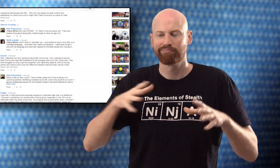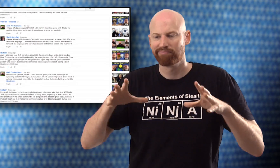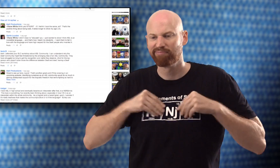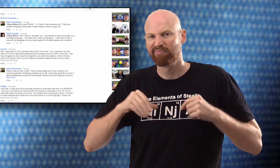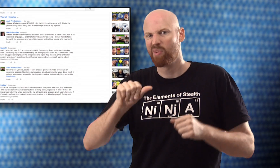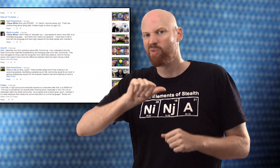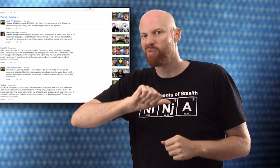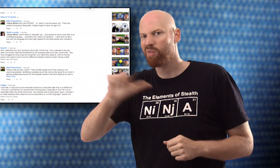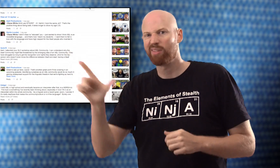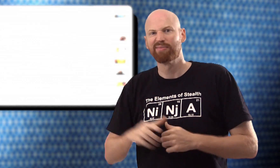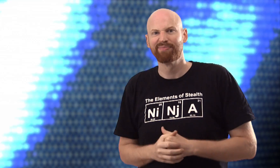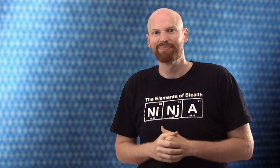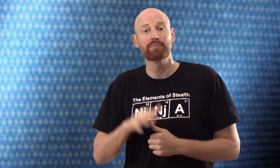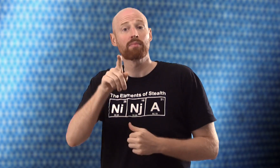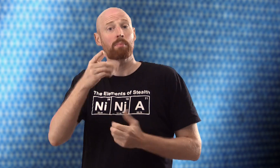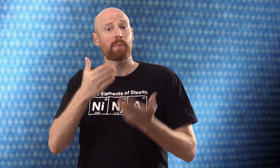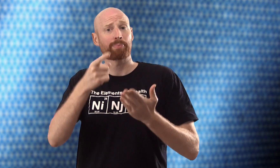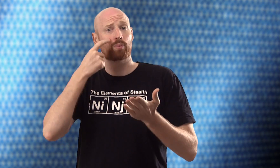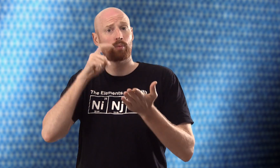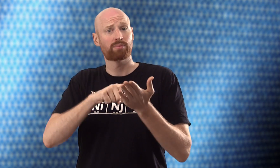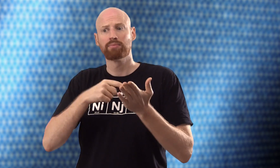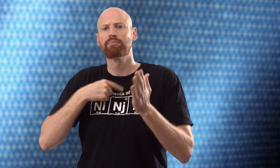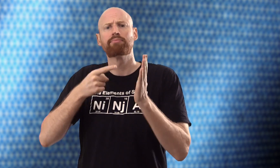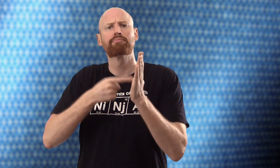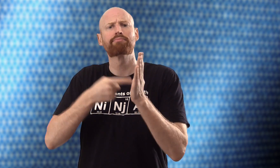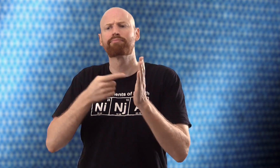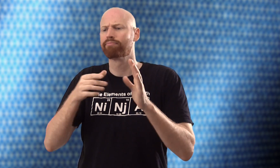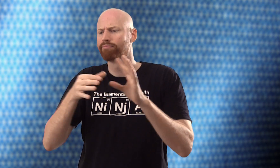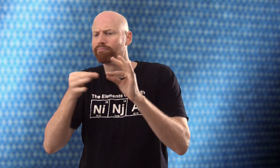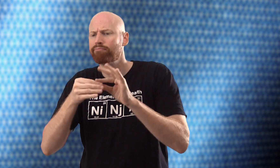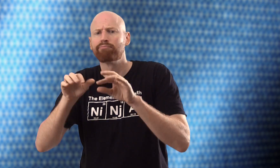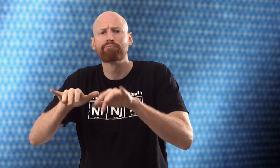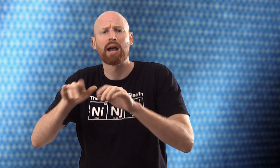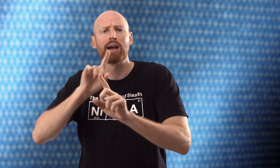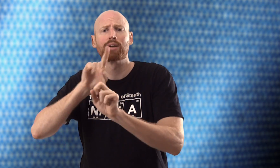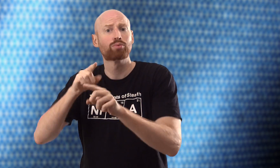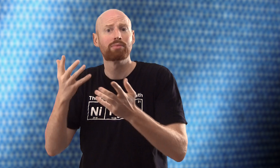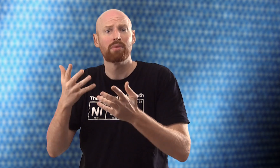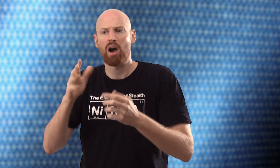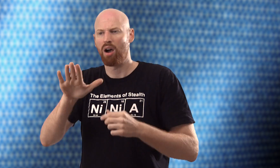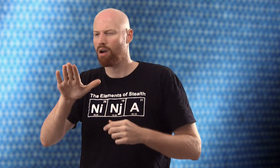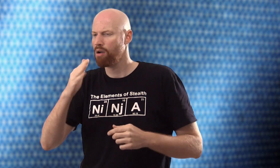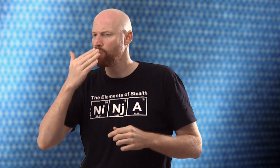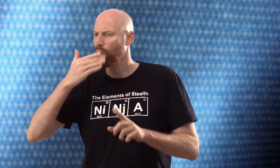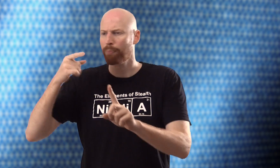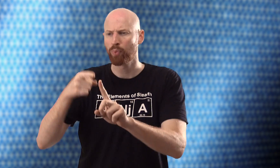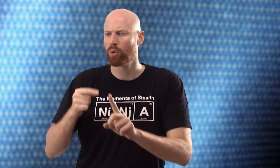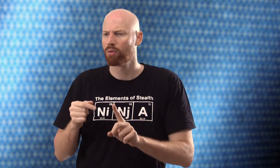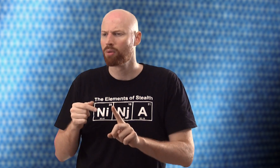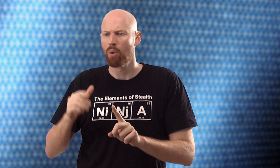happily accept all comments. Now, maybe you noticed that sometimes there will be a comment where I'll say,